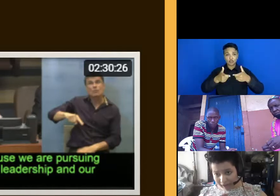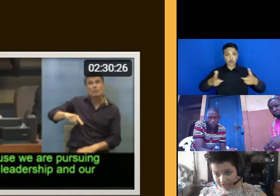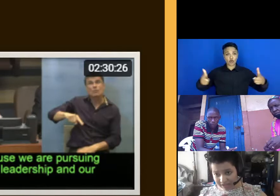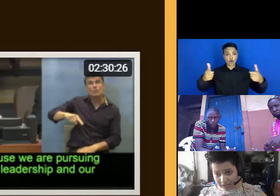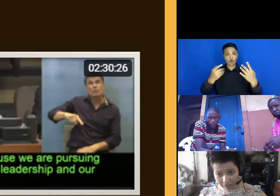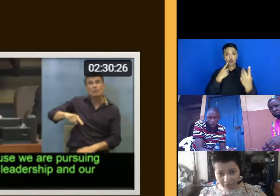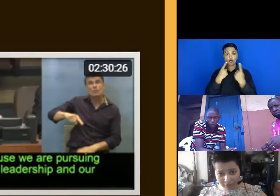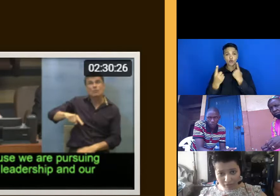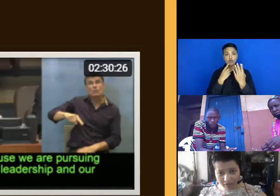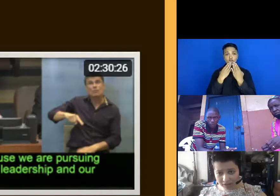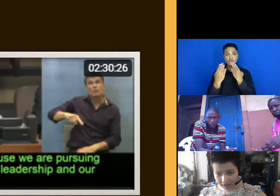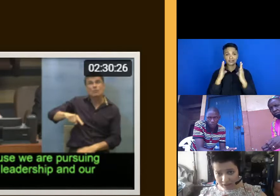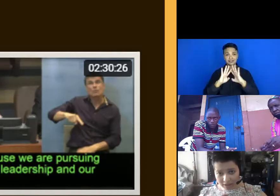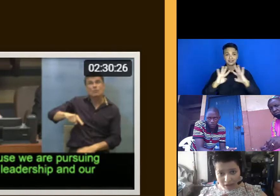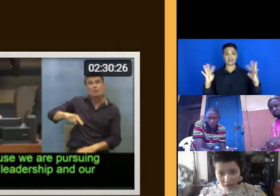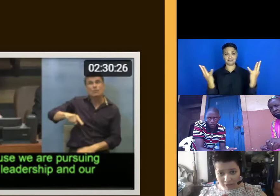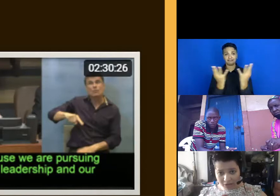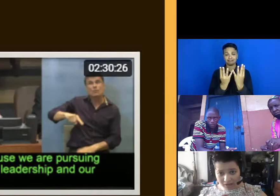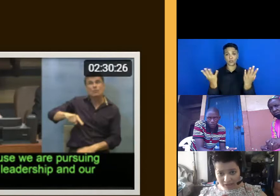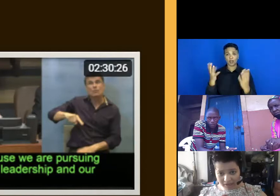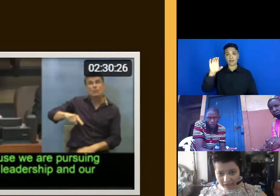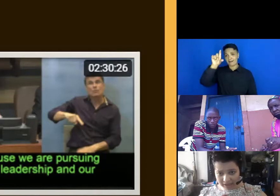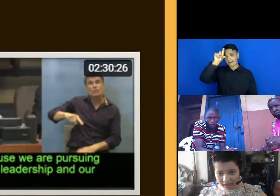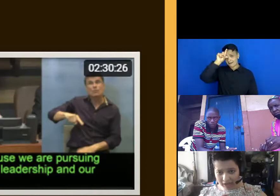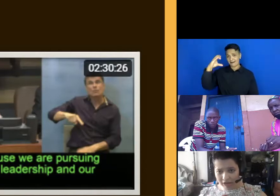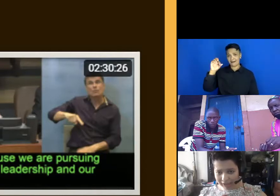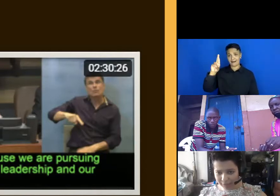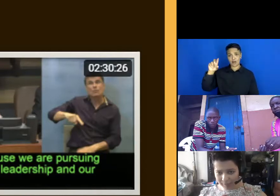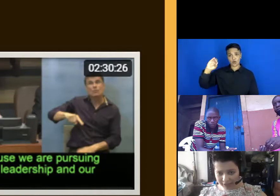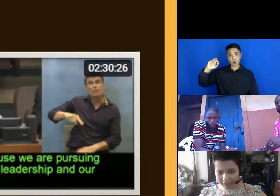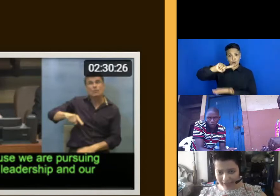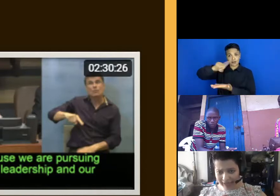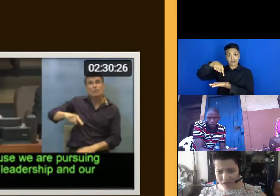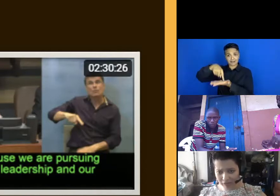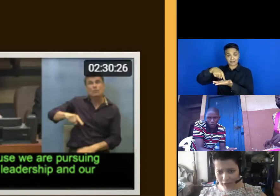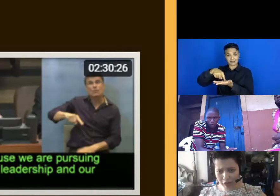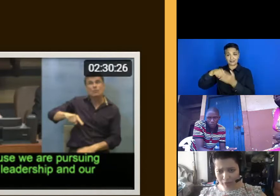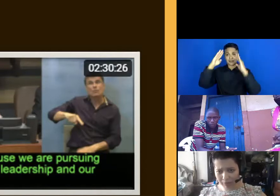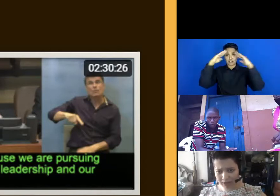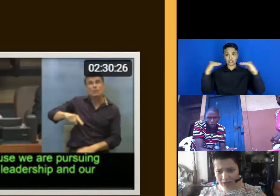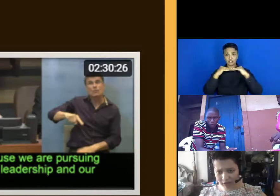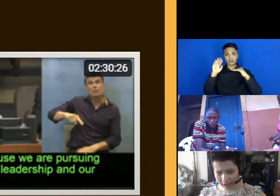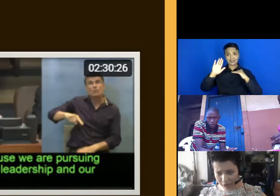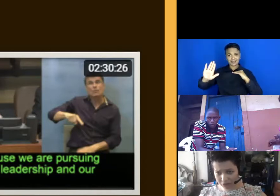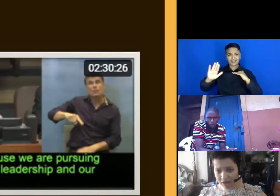still have difficulty understanding that technical aspects related to the follow-up indicators